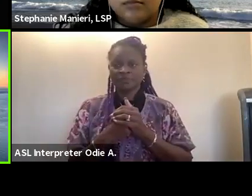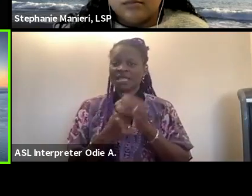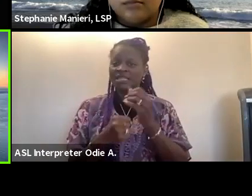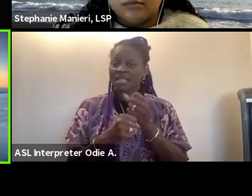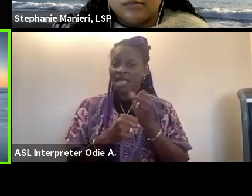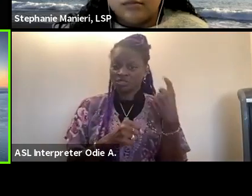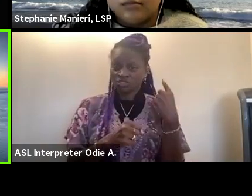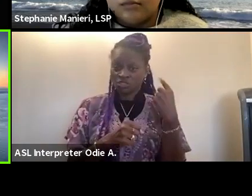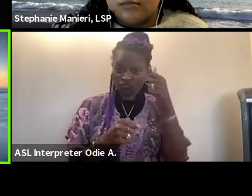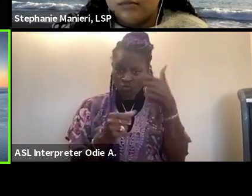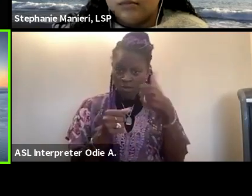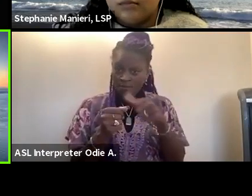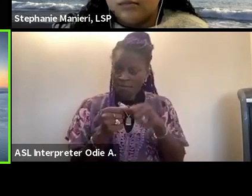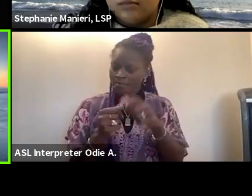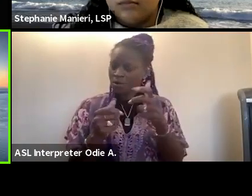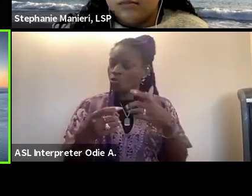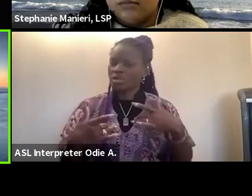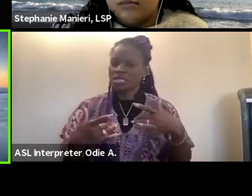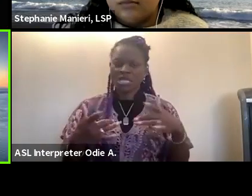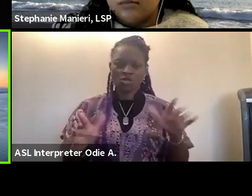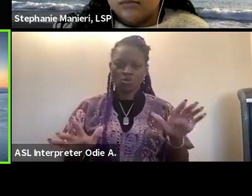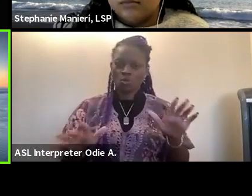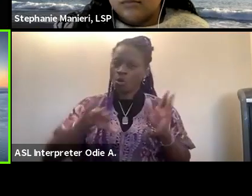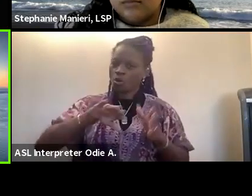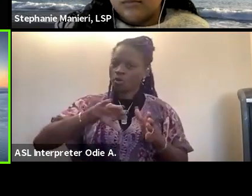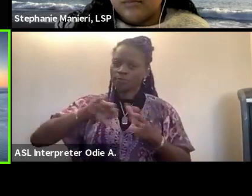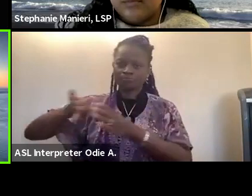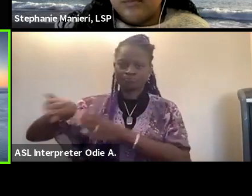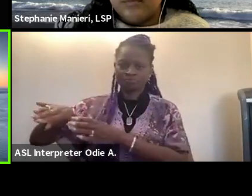we discouraged door to door trickortreating because our case rate was